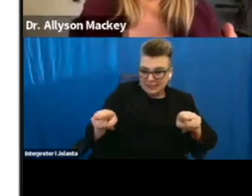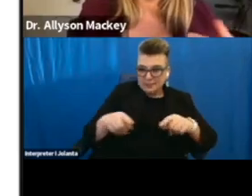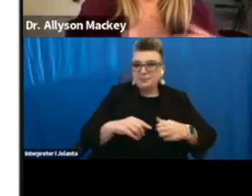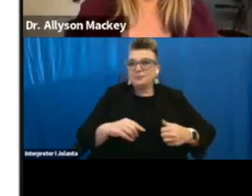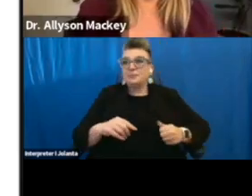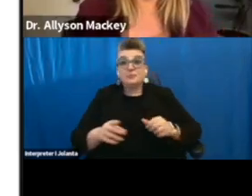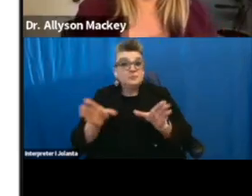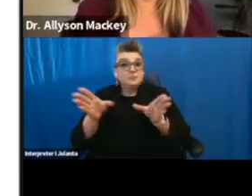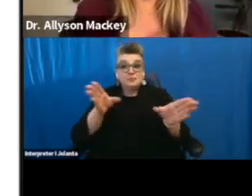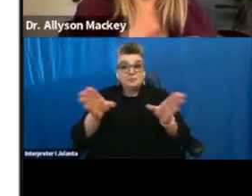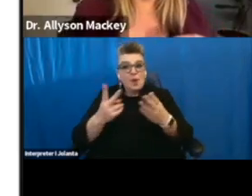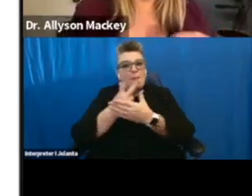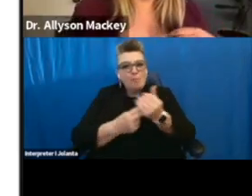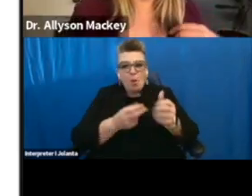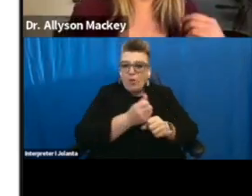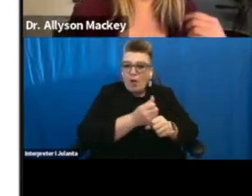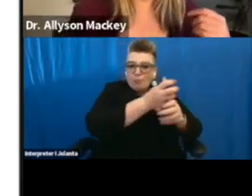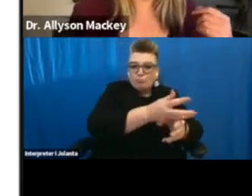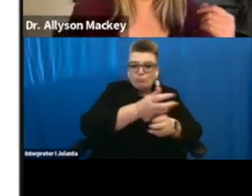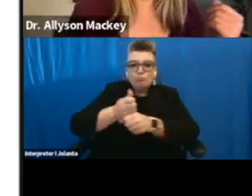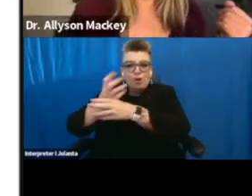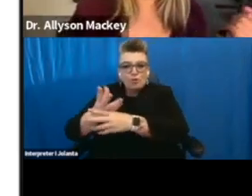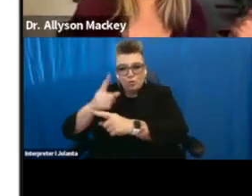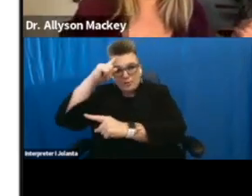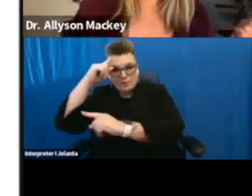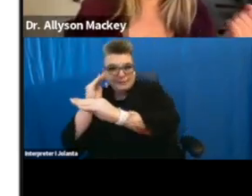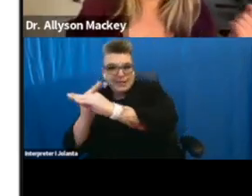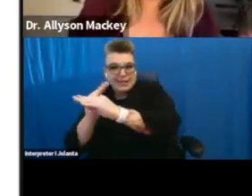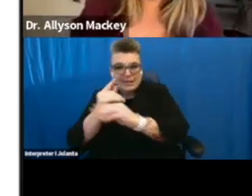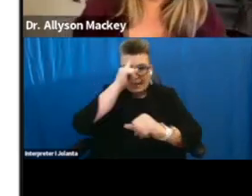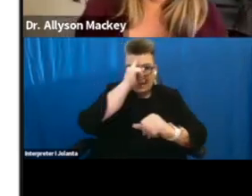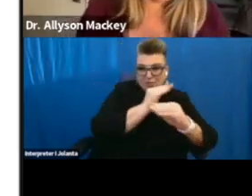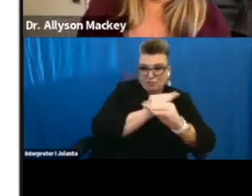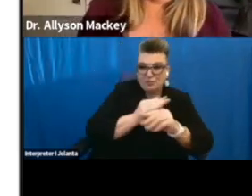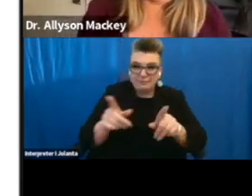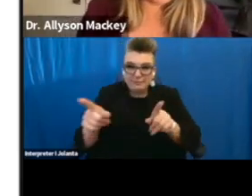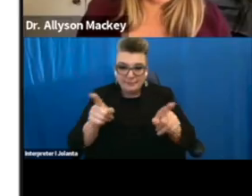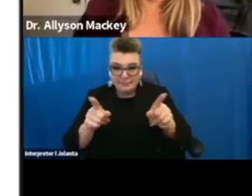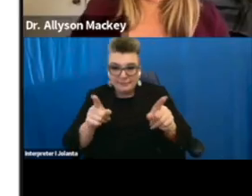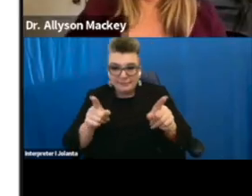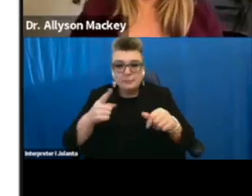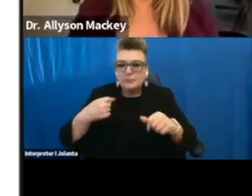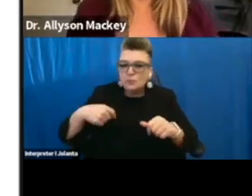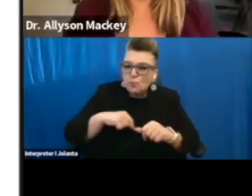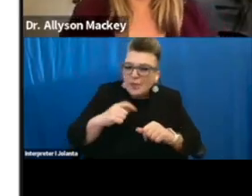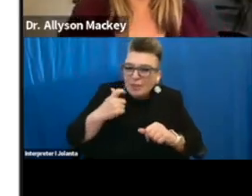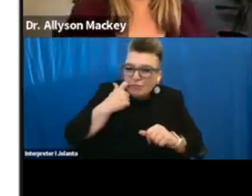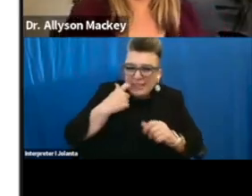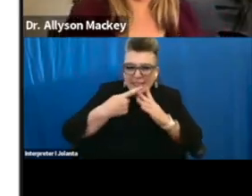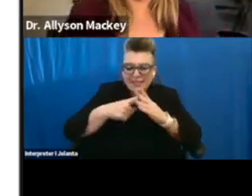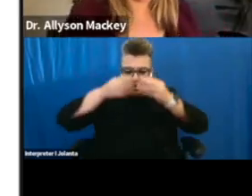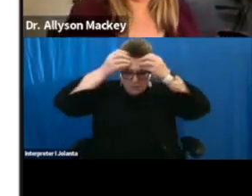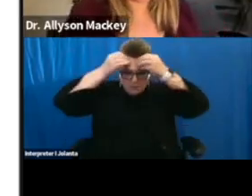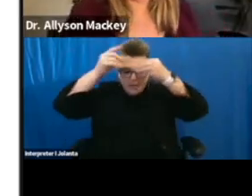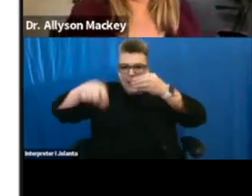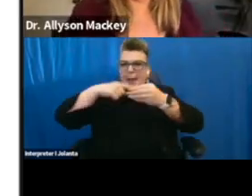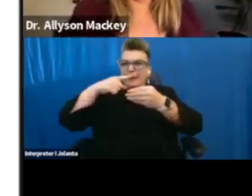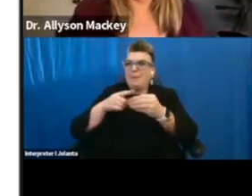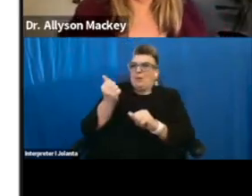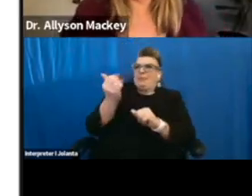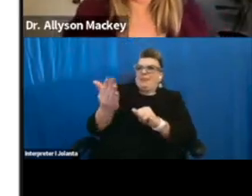inhibition so we've recently started thinking about a measure called the Hurst exponent to